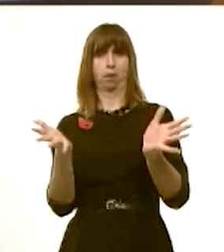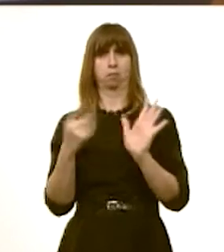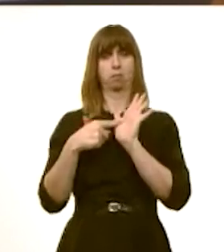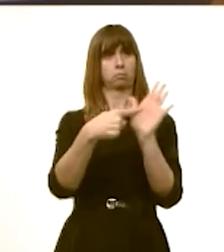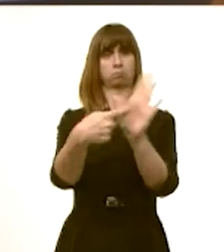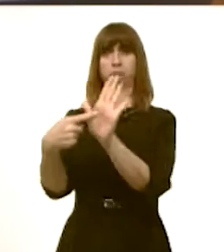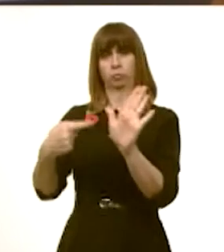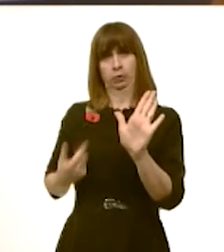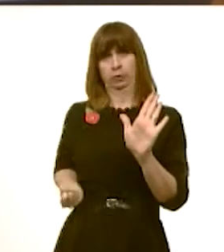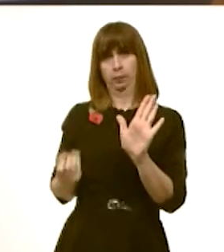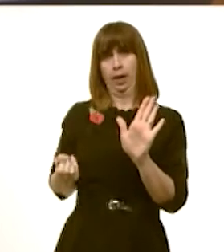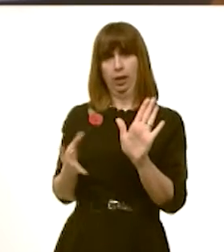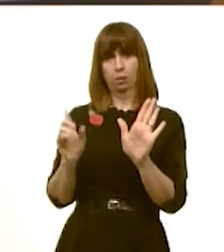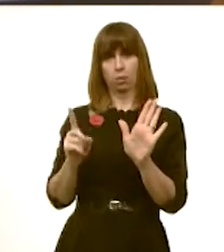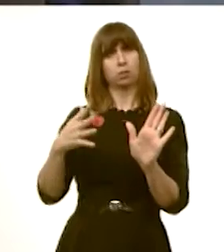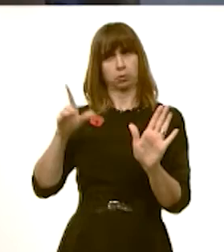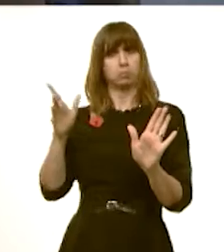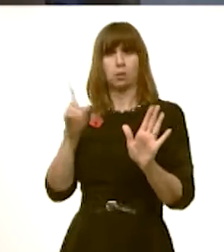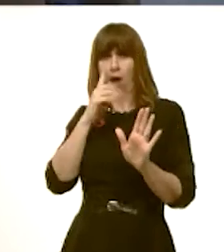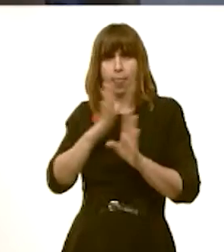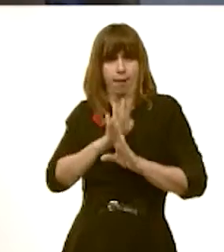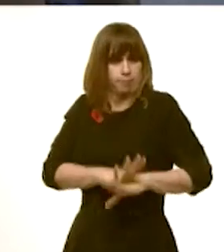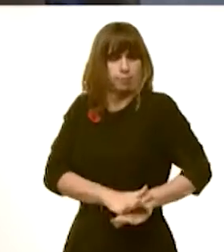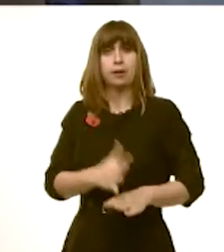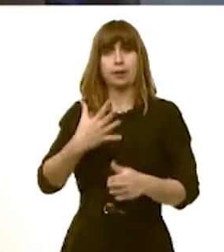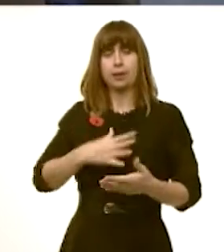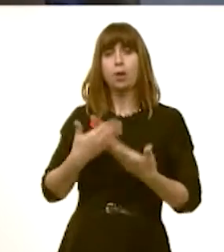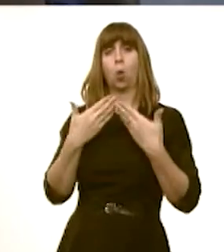and also, of course, to be open and to tender where that is possible. Sandy Mewies: 4.